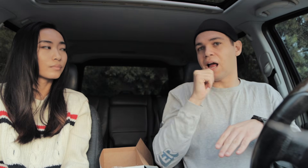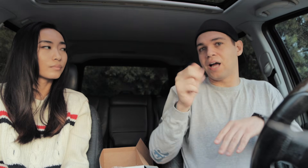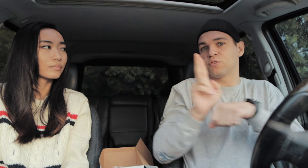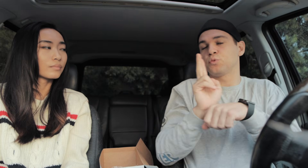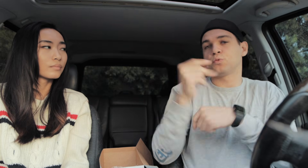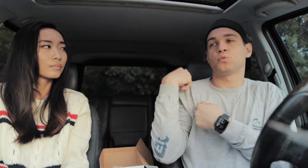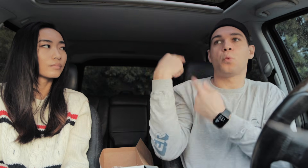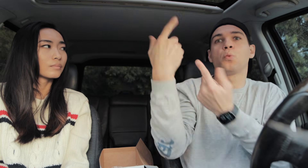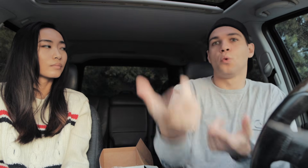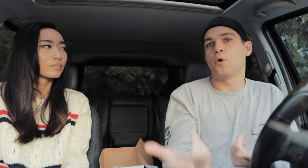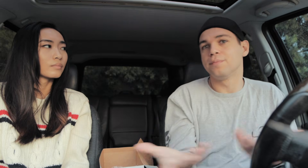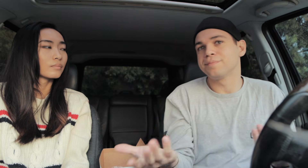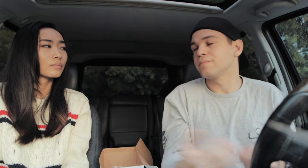because I haven't used it in so long